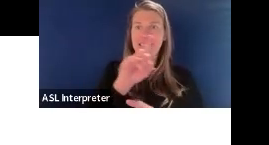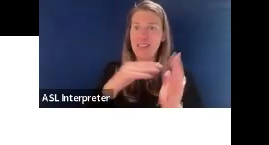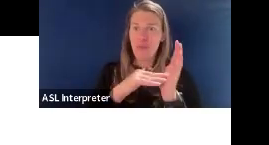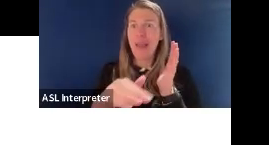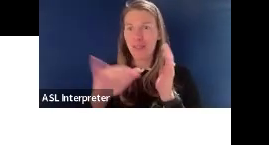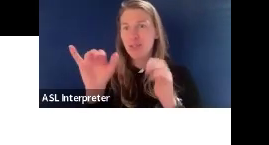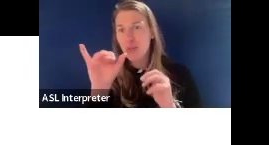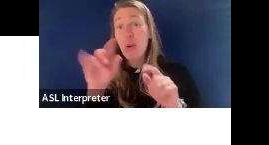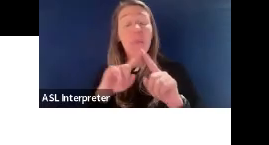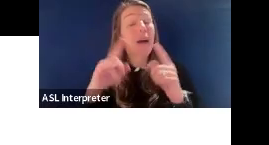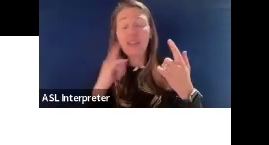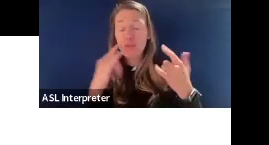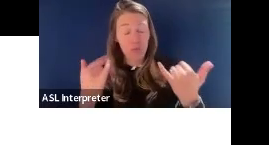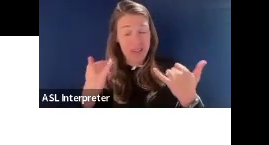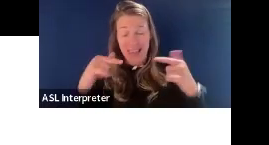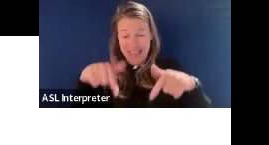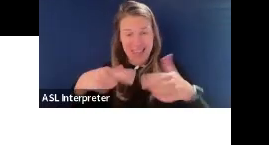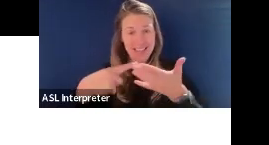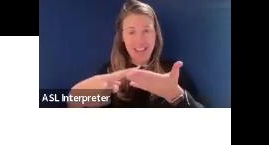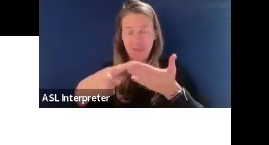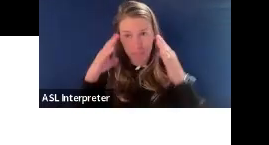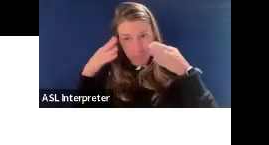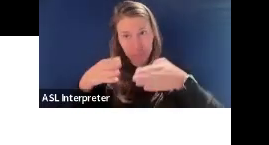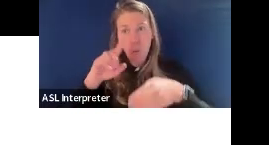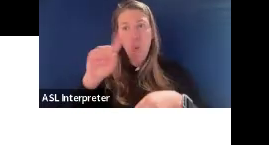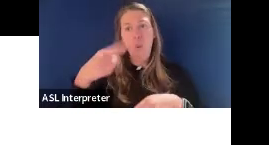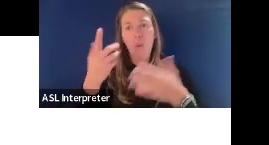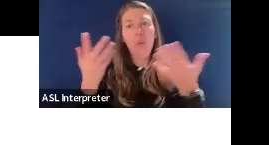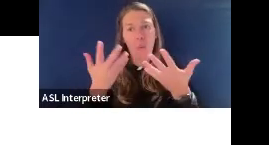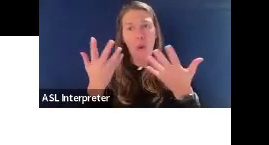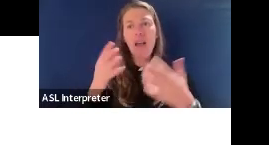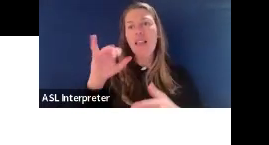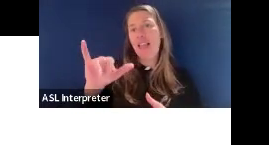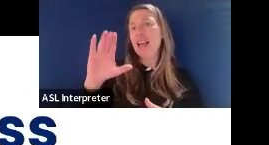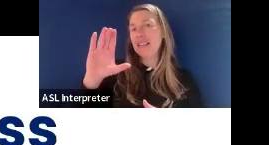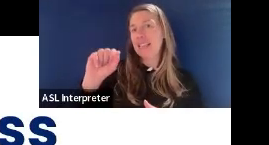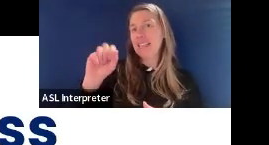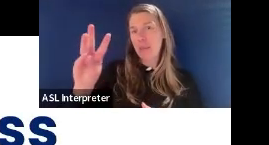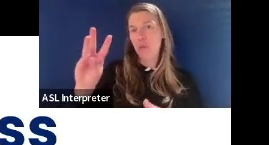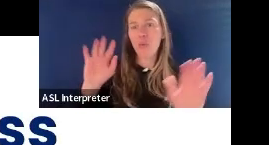But again, my focus today, this conversation is very much specifically on just the CSW.